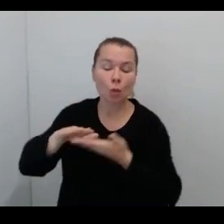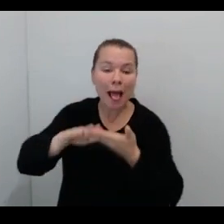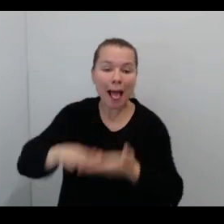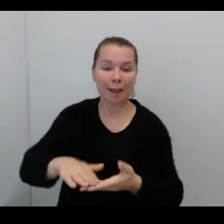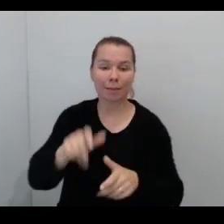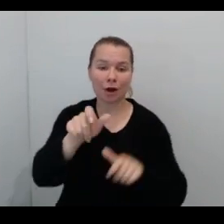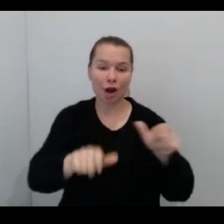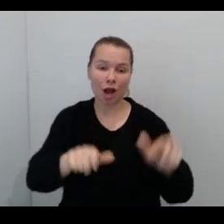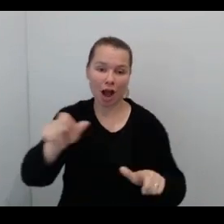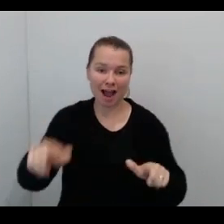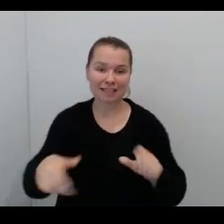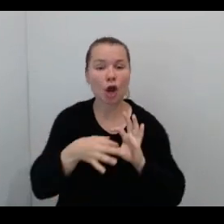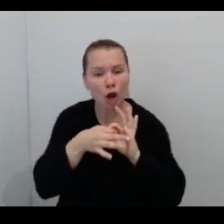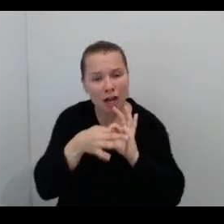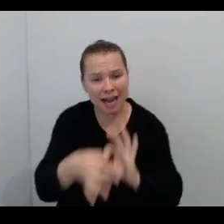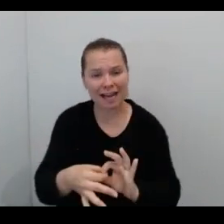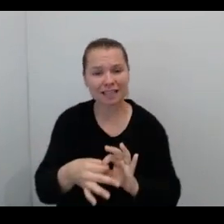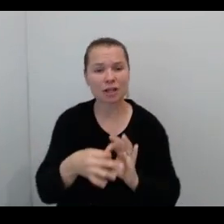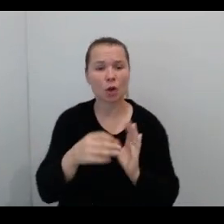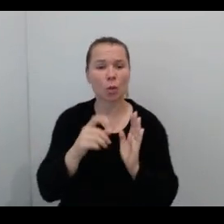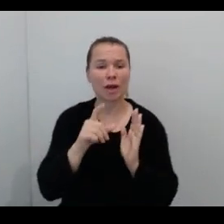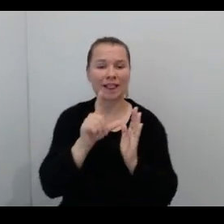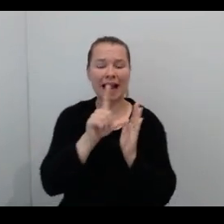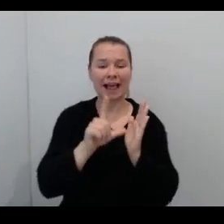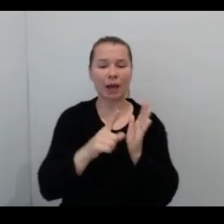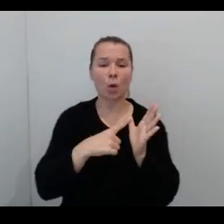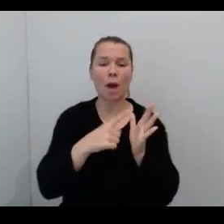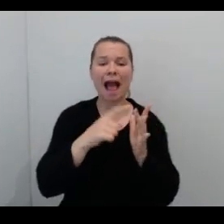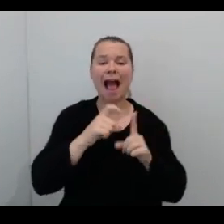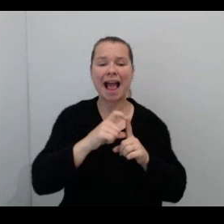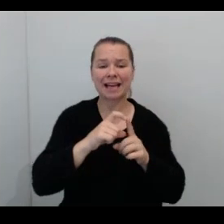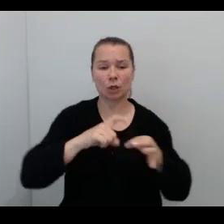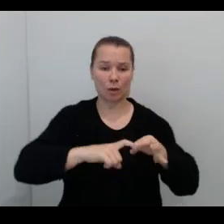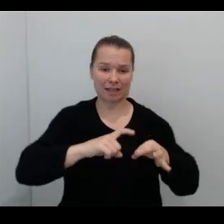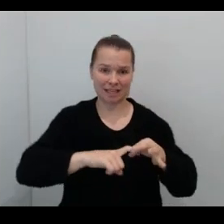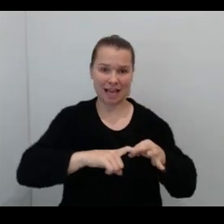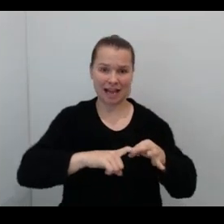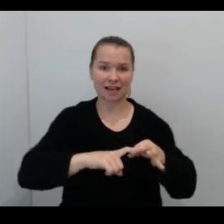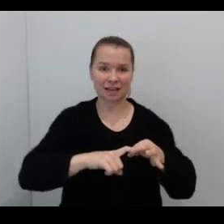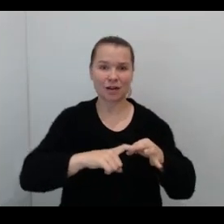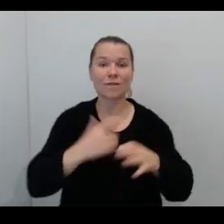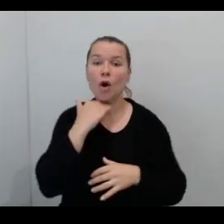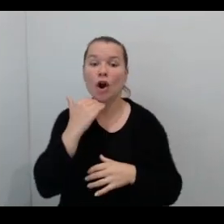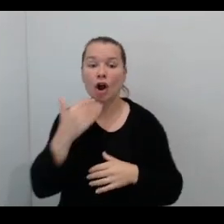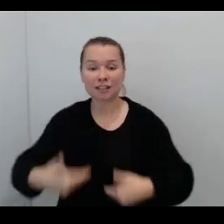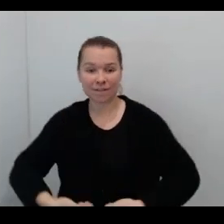with Legal Aid QLD or looking for legal information on cost of living and things we're covering